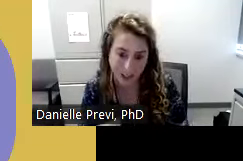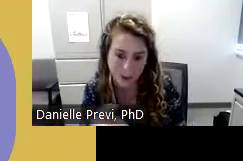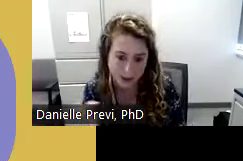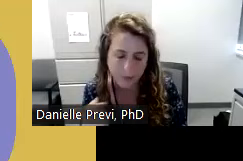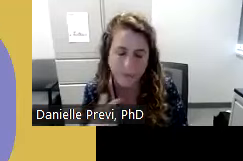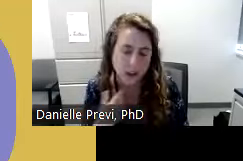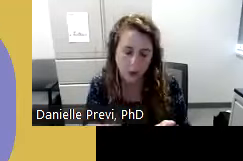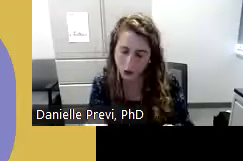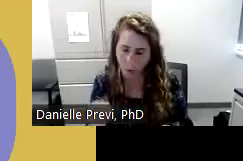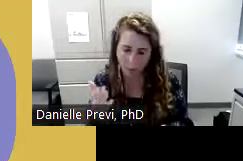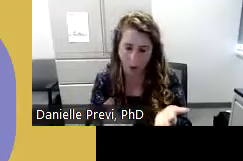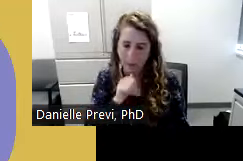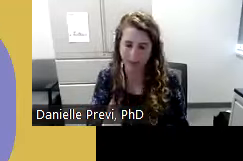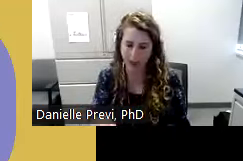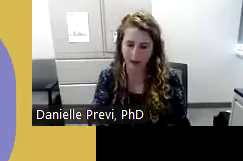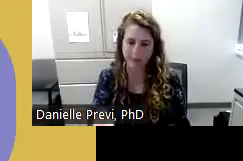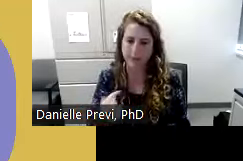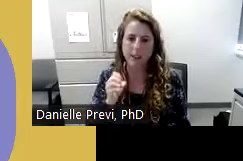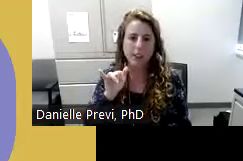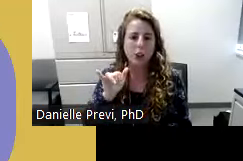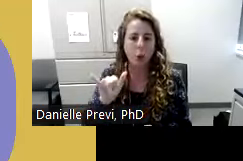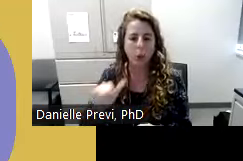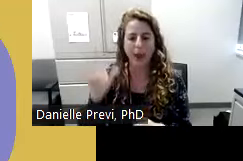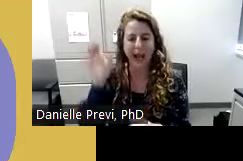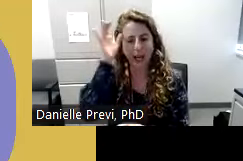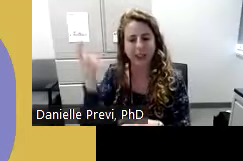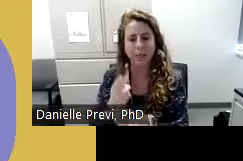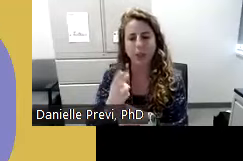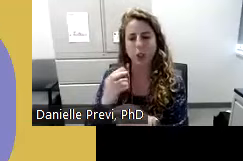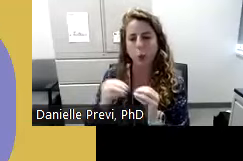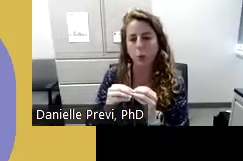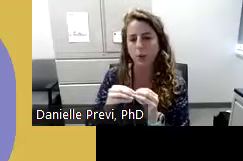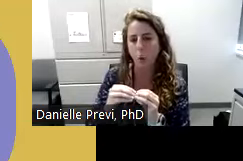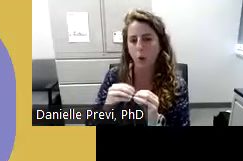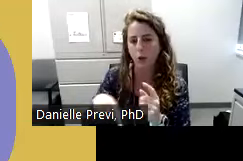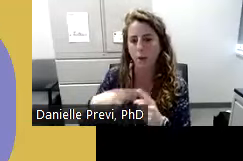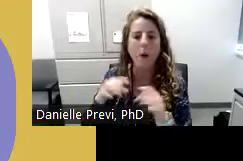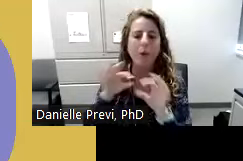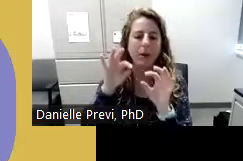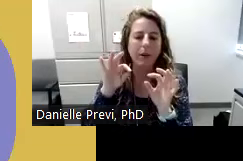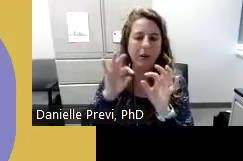your child is language deprived!” Absolutely not; I’m not going to do that. So that